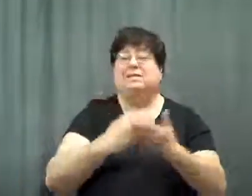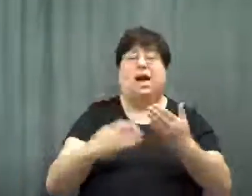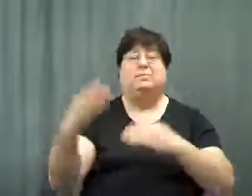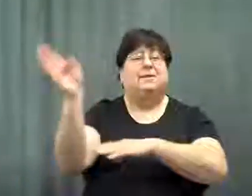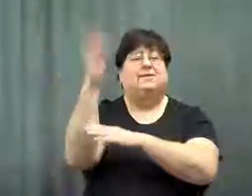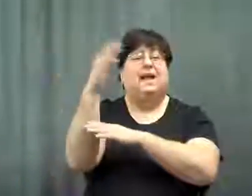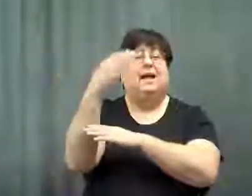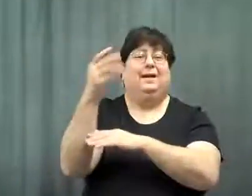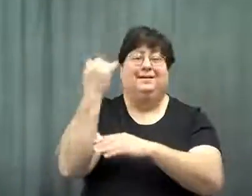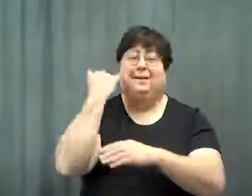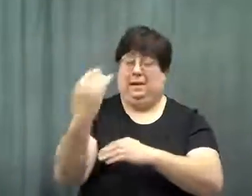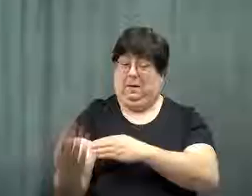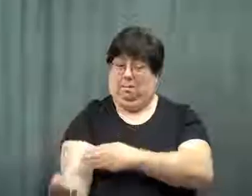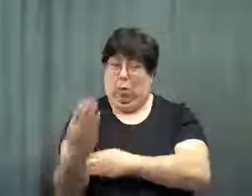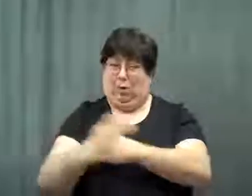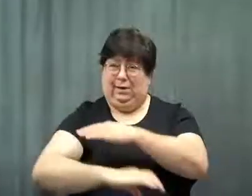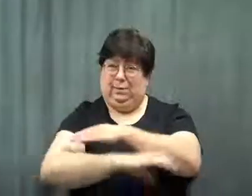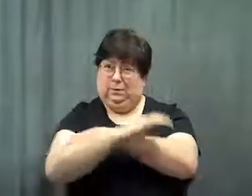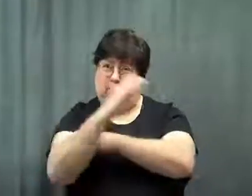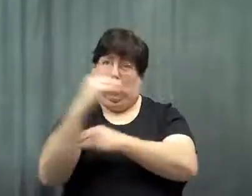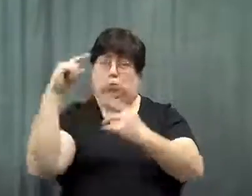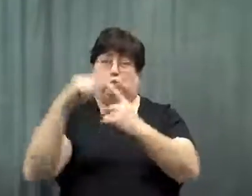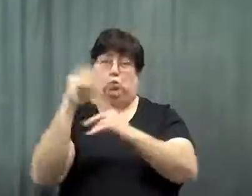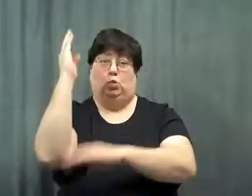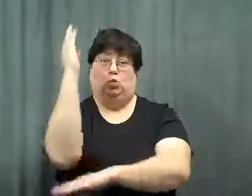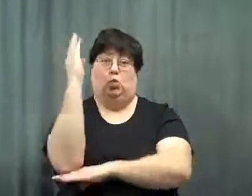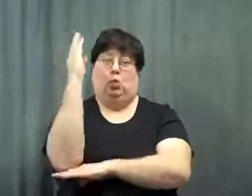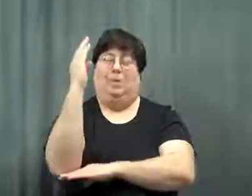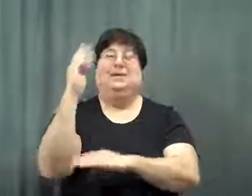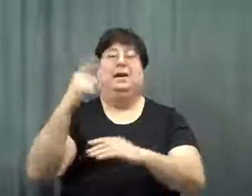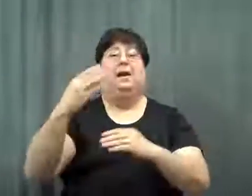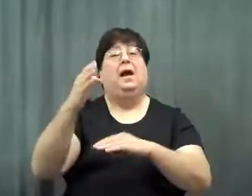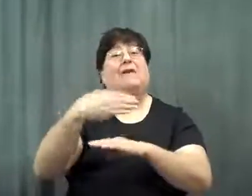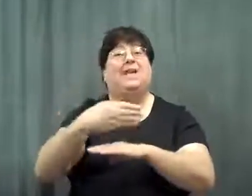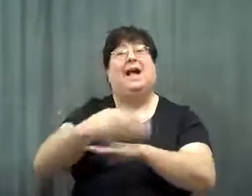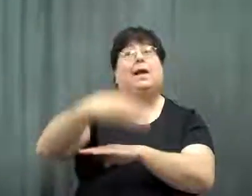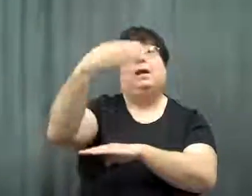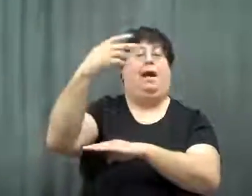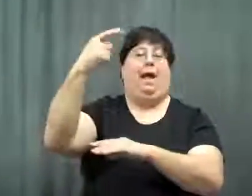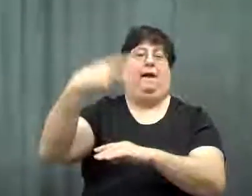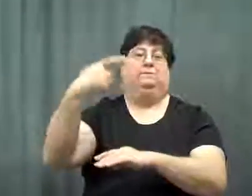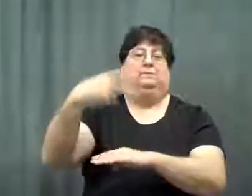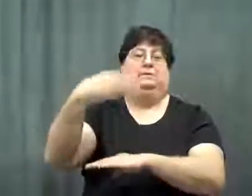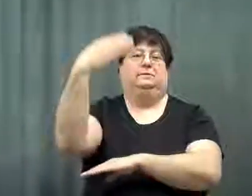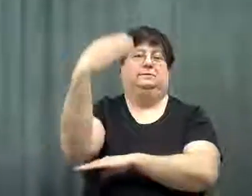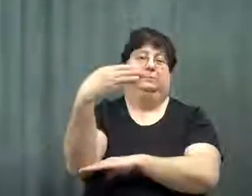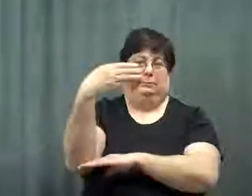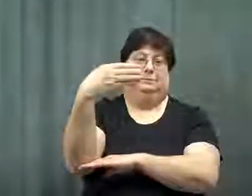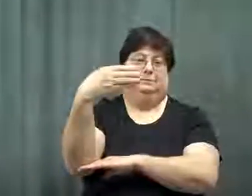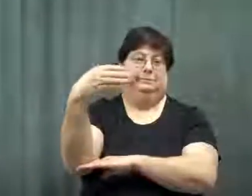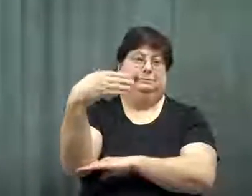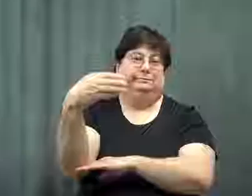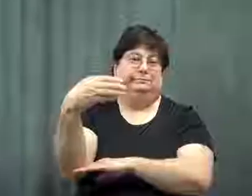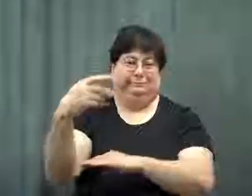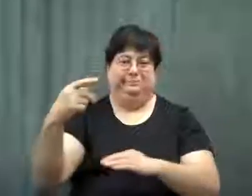Some flags are flown at half mast in the morning until noon.